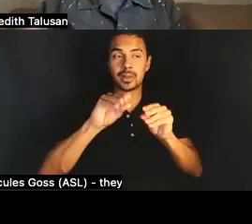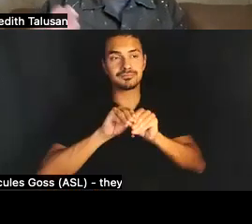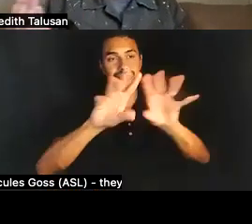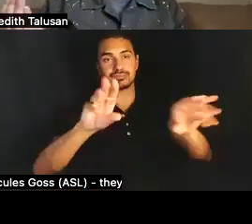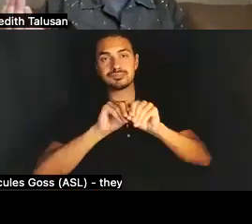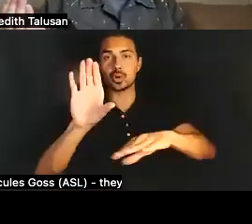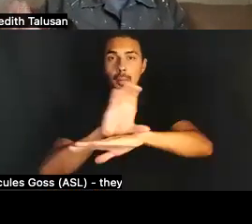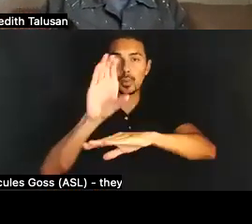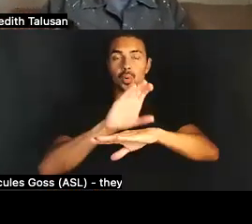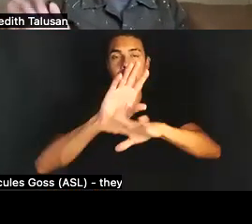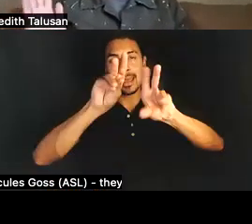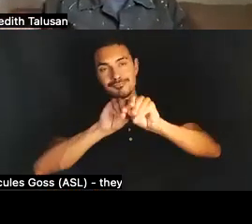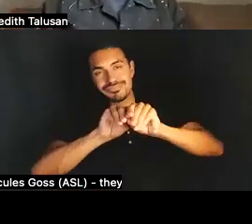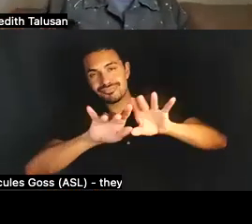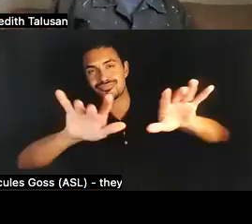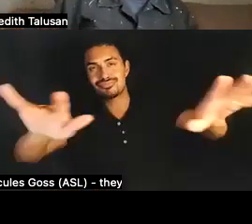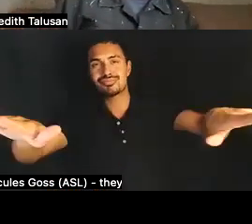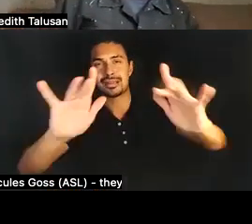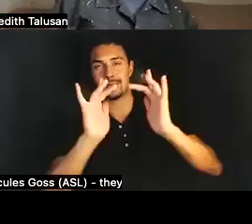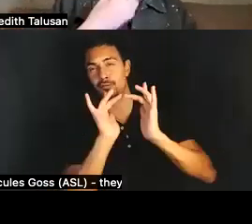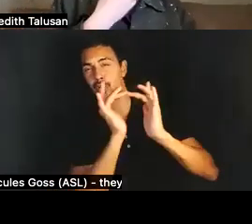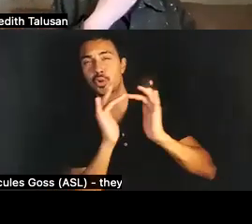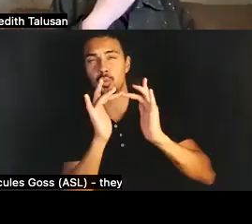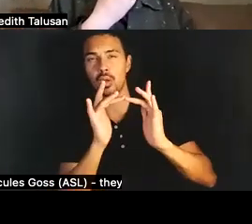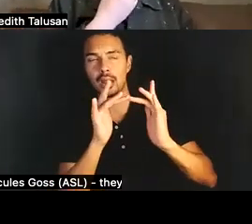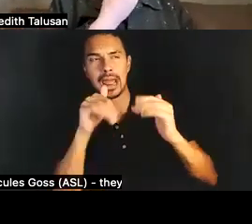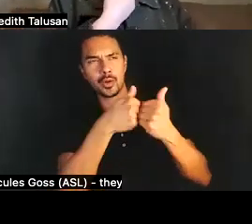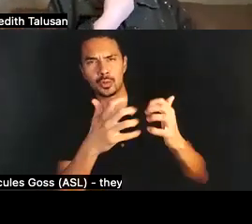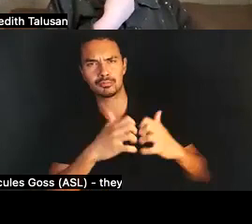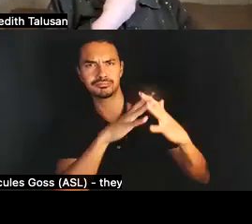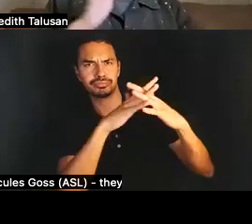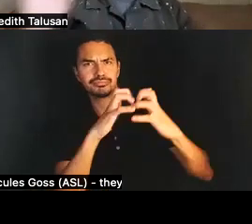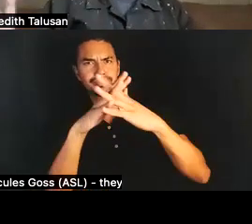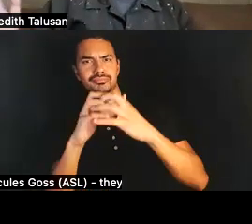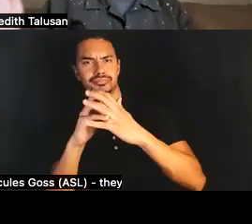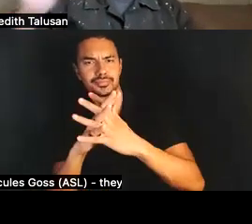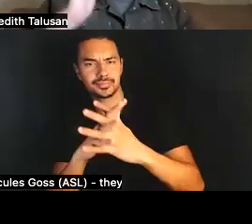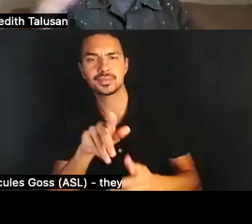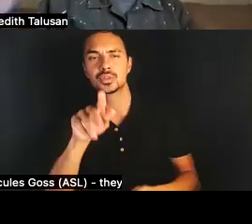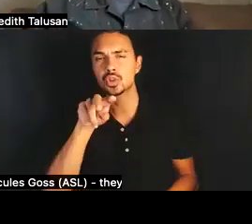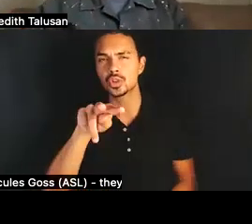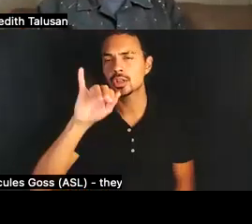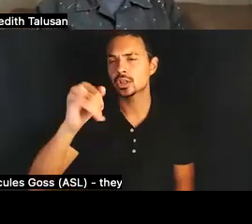interested, but it is not an obligation unless your work very much lives on the internet, right? And the